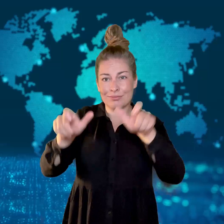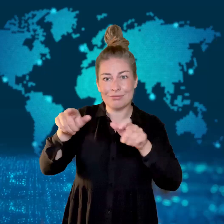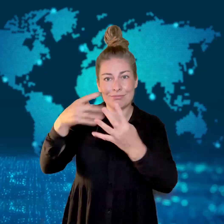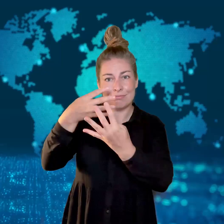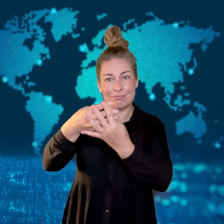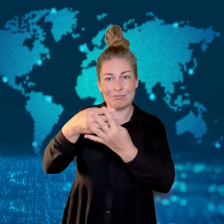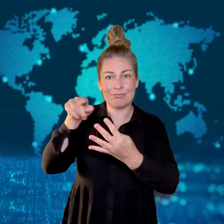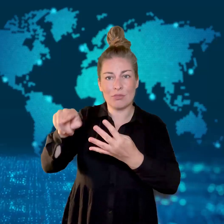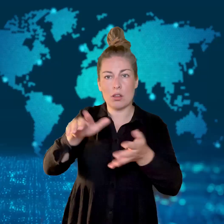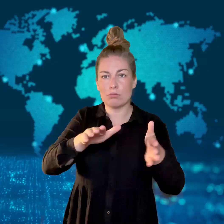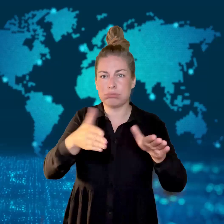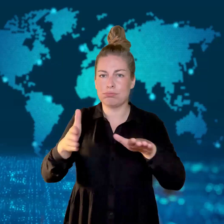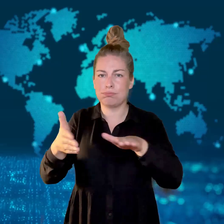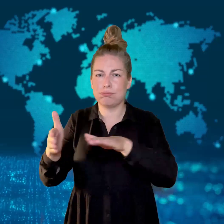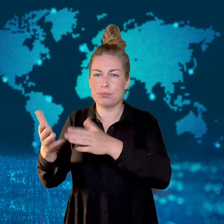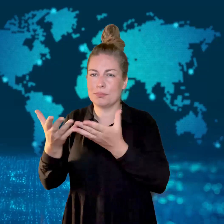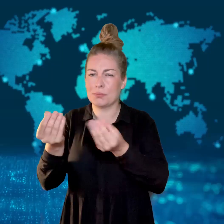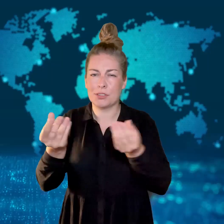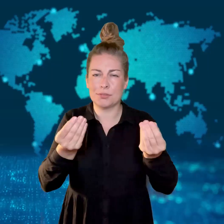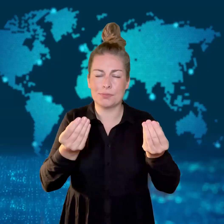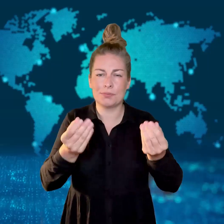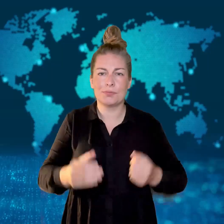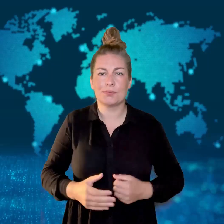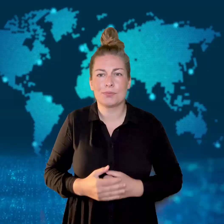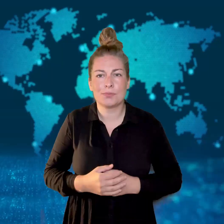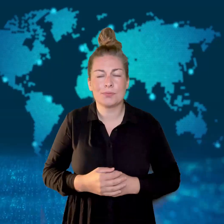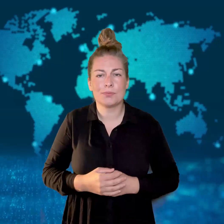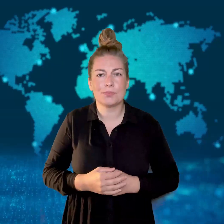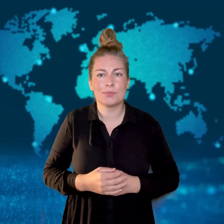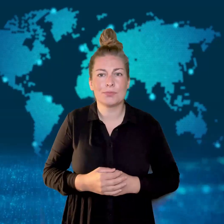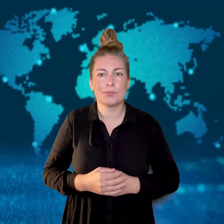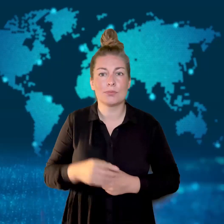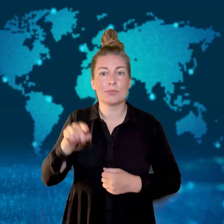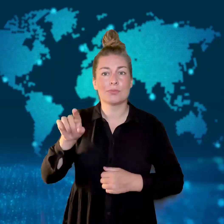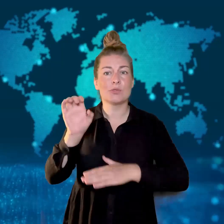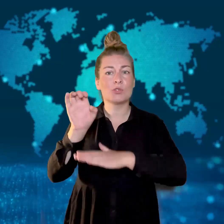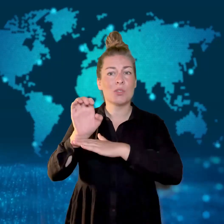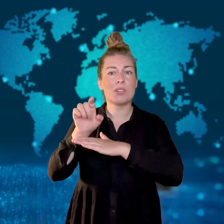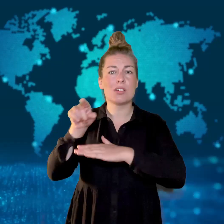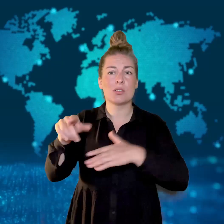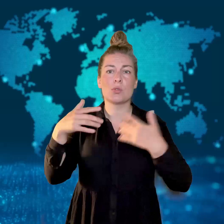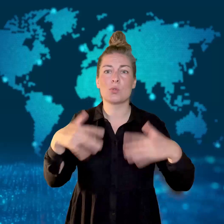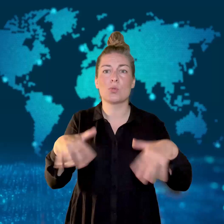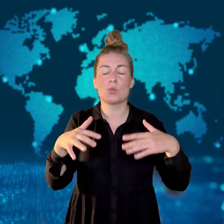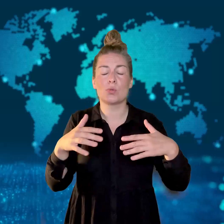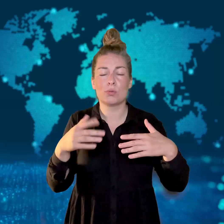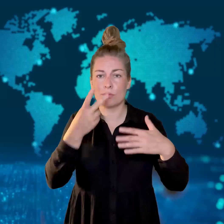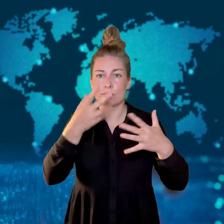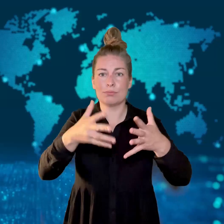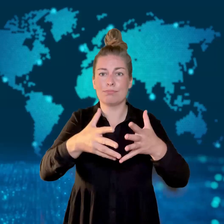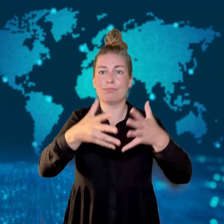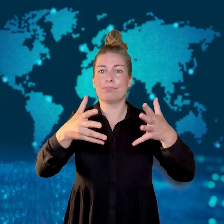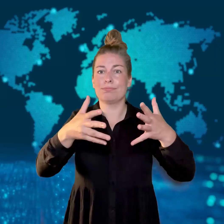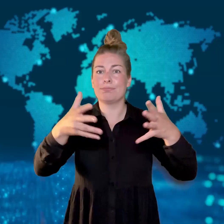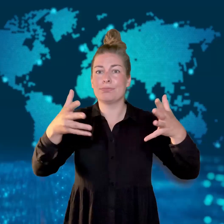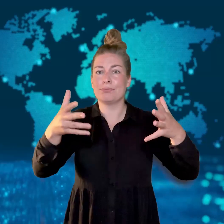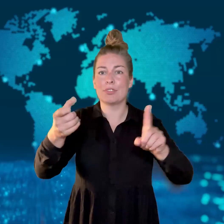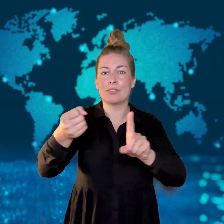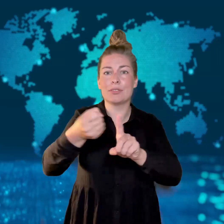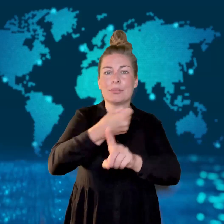and hundreds of inmates have been killed.